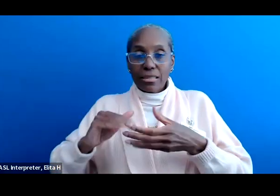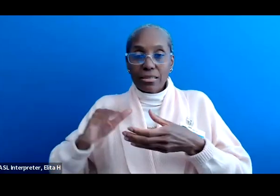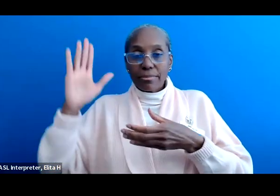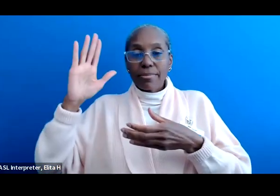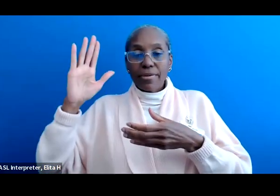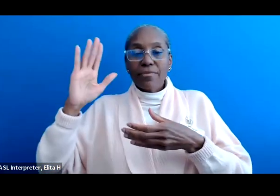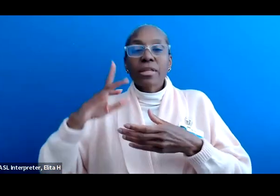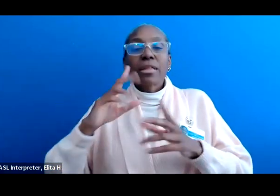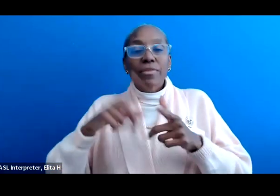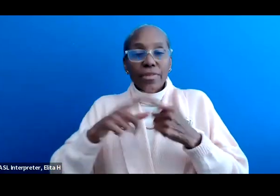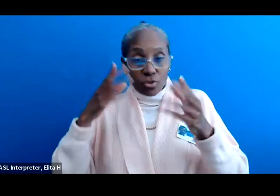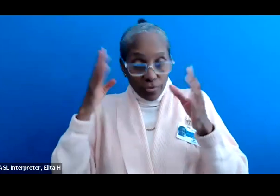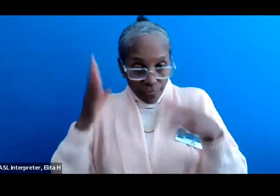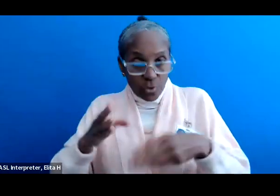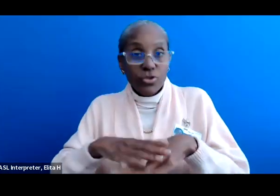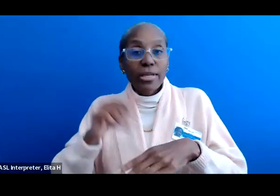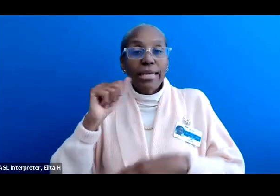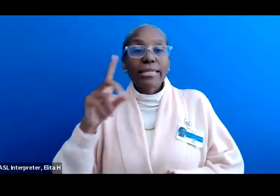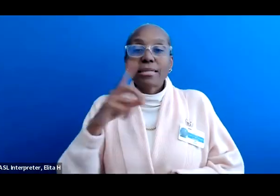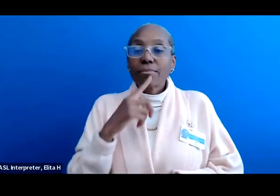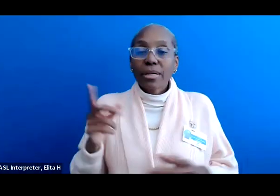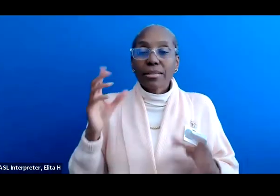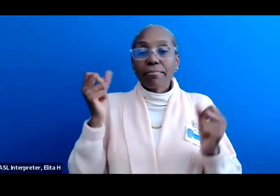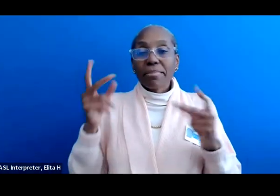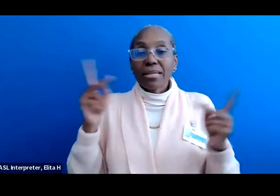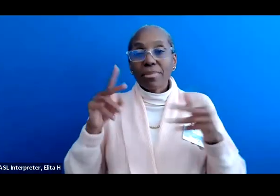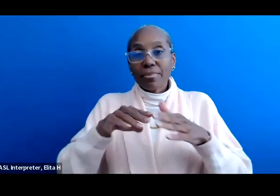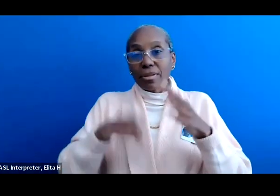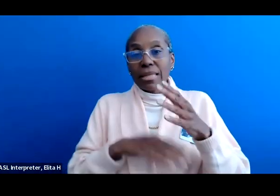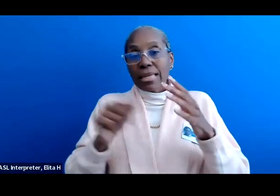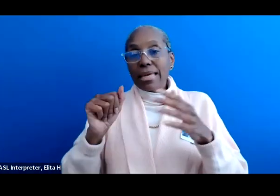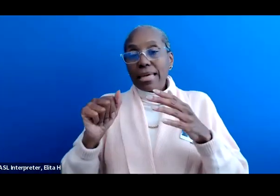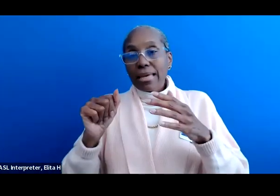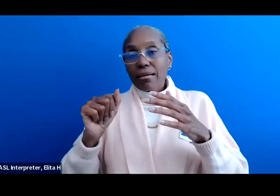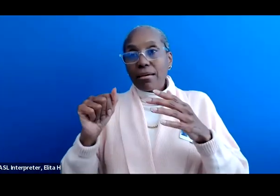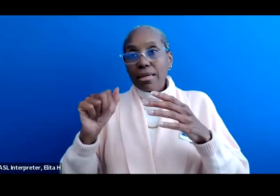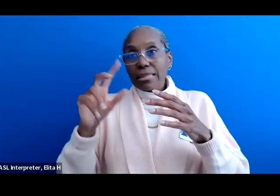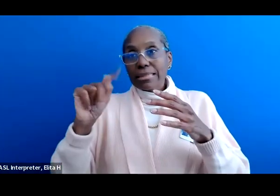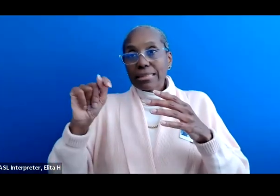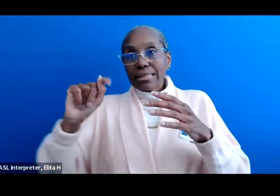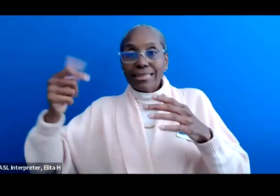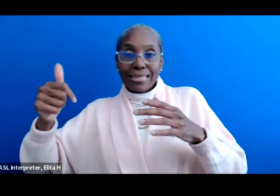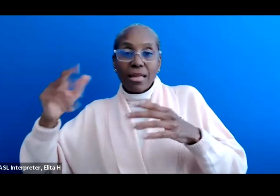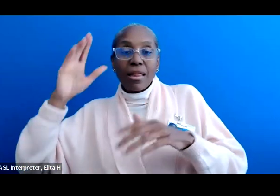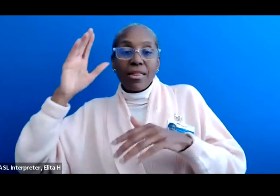AD, but a lot of people down in the T10 level are having AD now. We know a lot more about it than we used to.